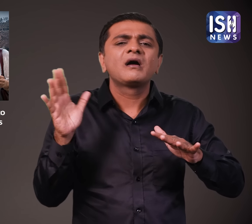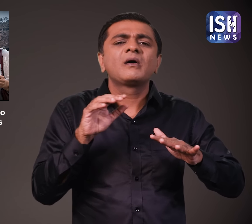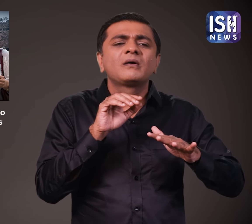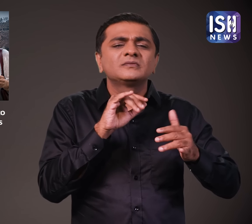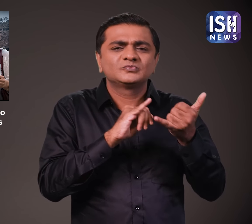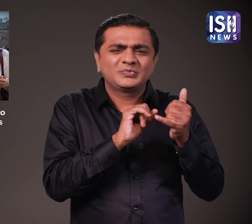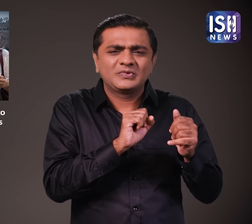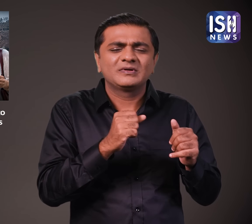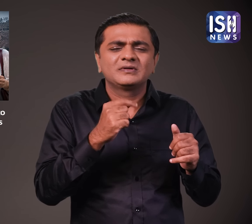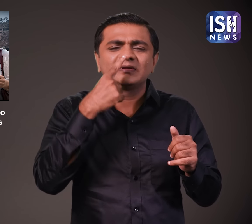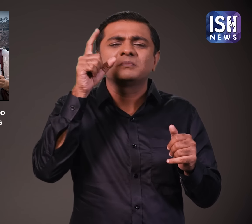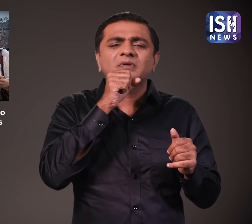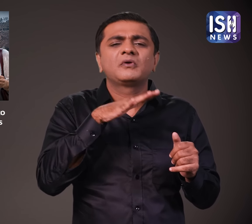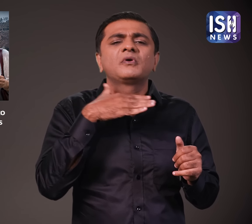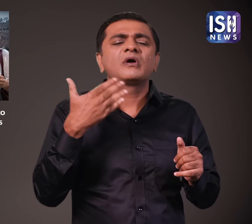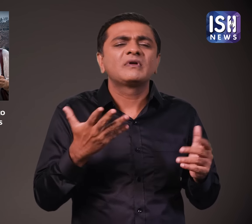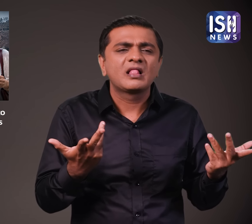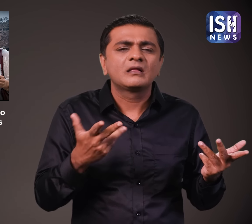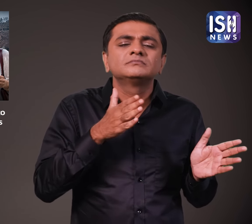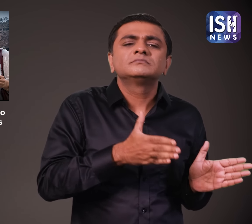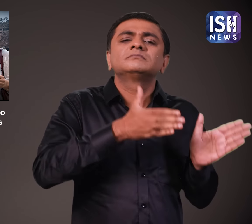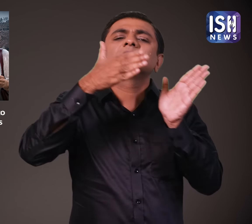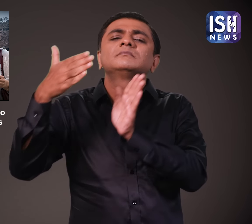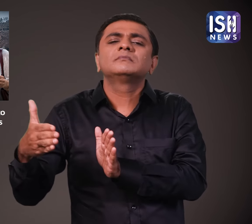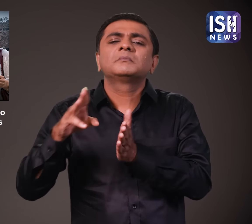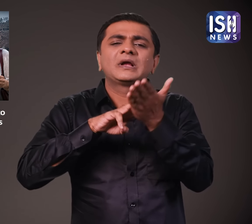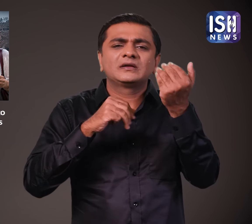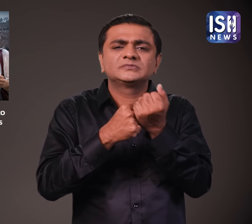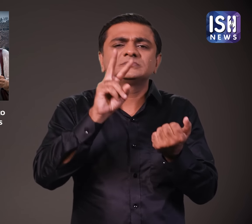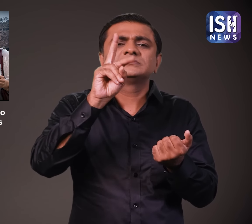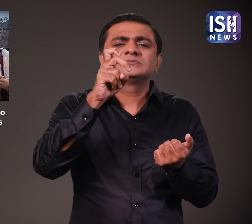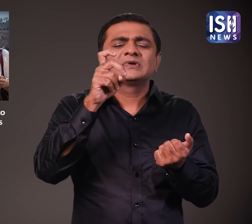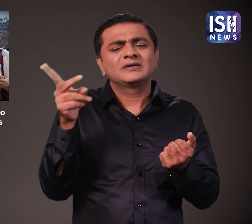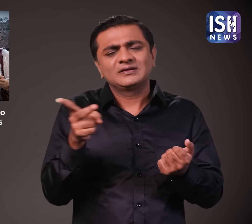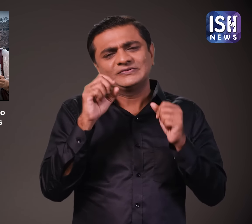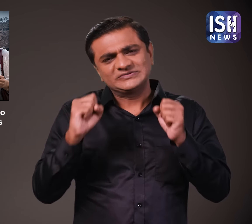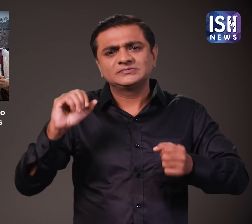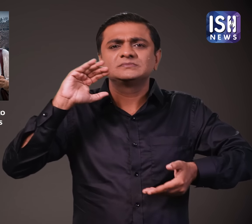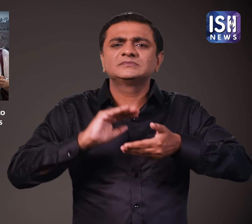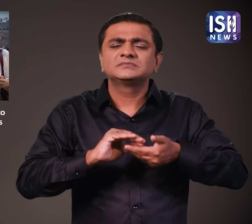However, after the death of Shubham's grandmother, the families decided to postpone the ceremony after Holi in 2027.